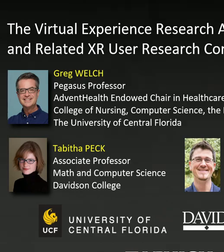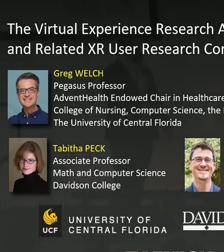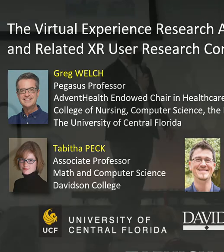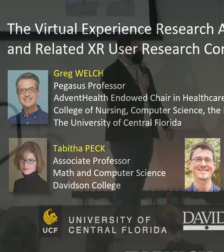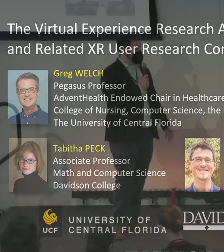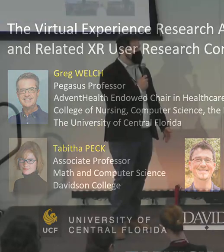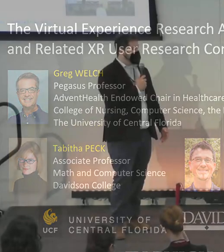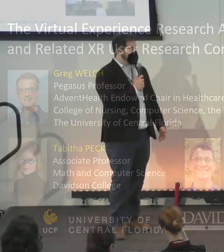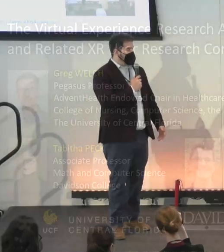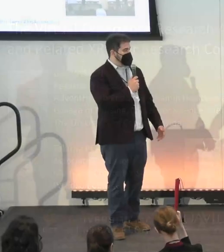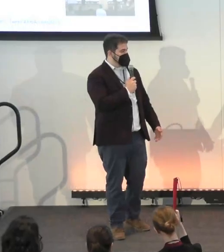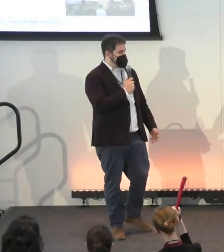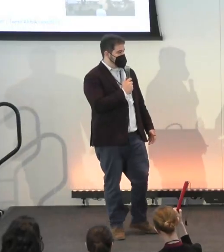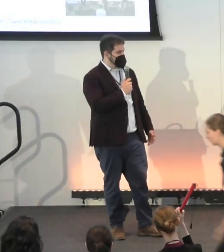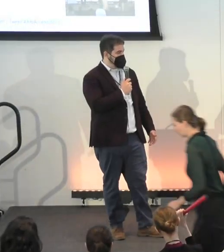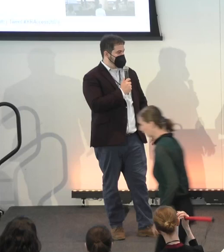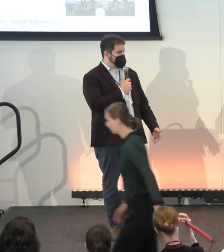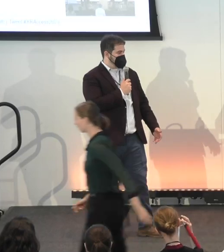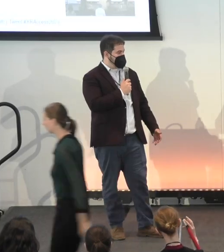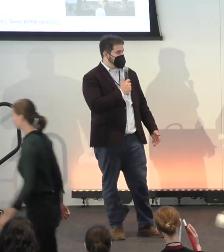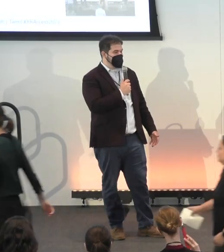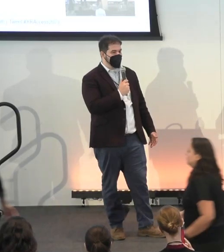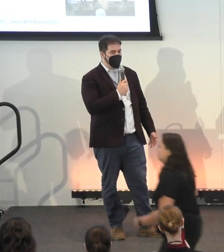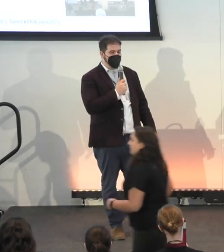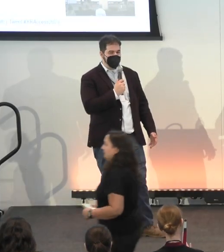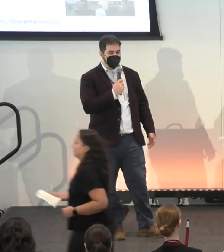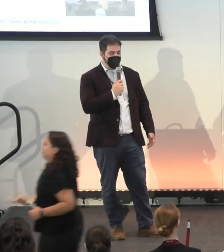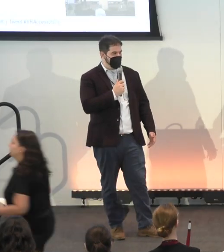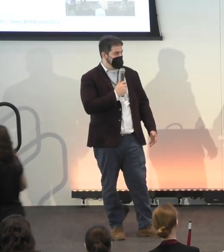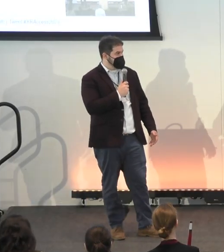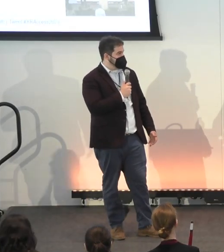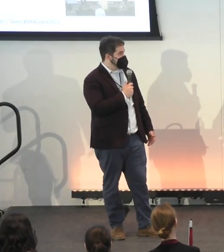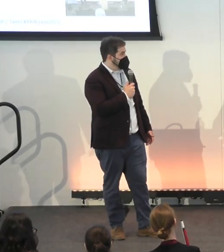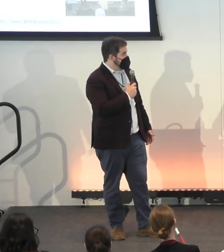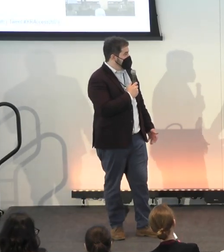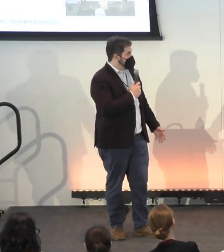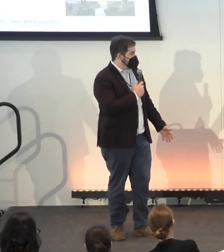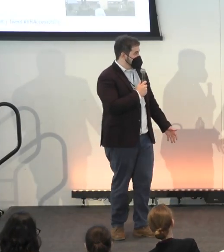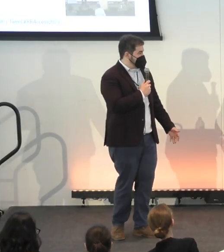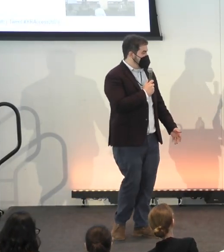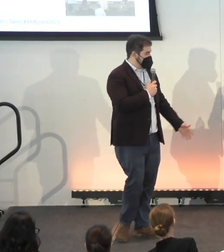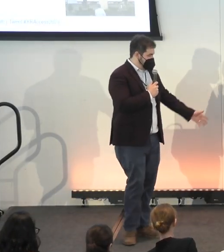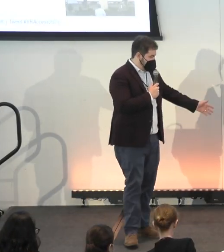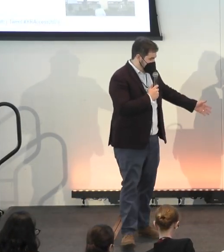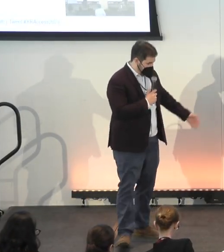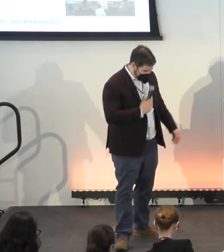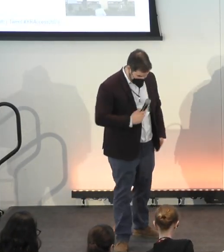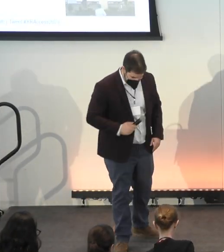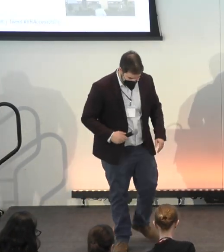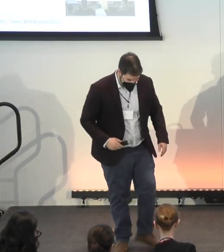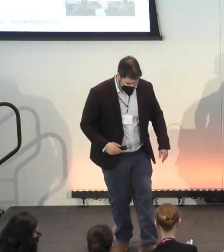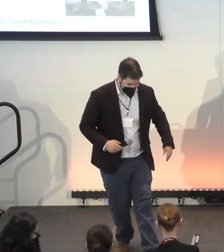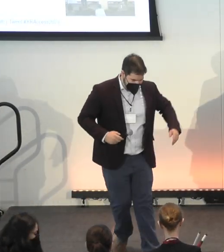research program, and some other user research elements that will be applicable to everybody here. Thanks so much Greg, take it away. Greg: